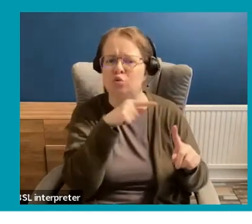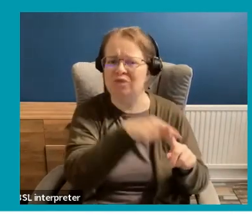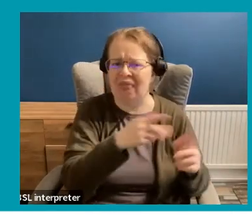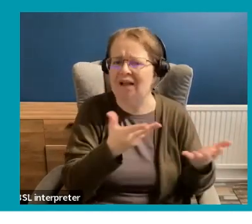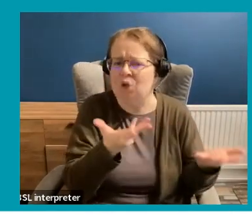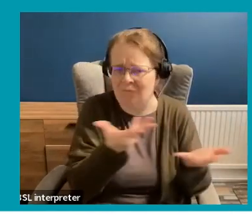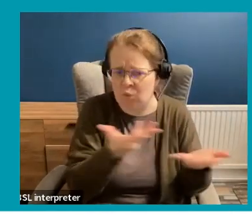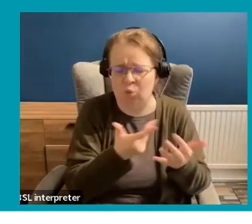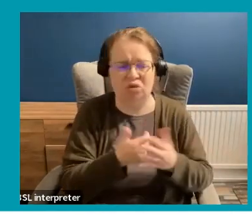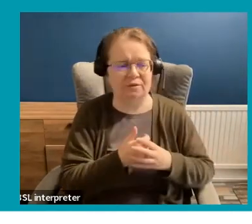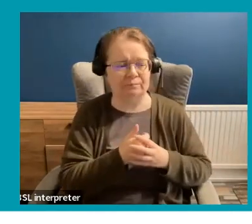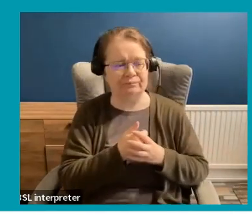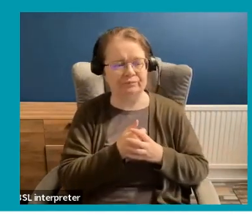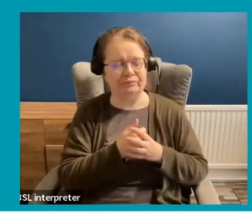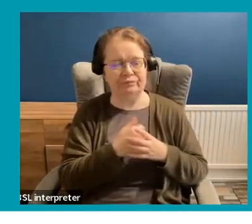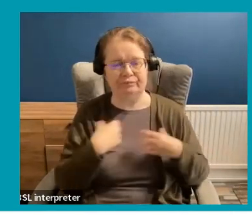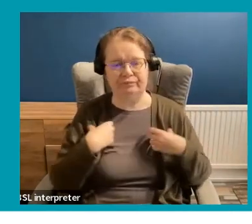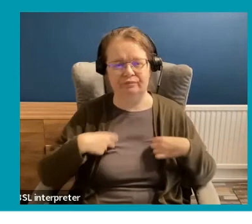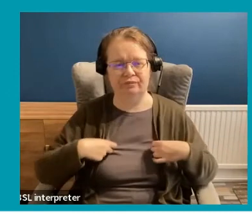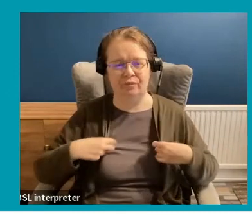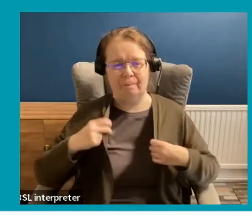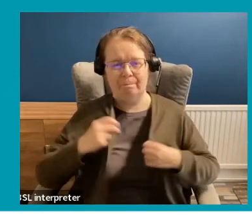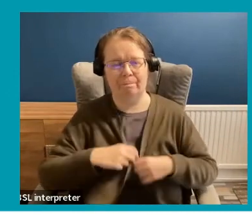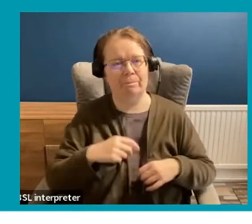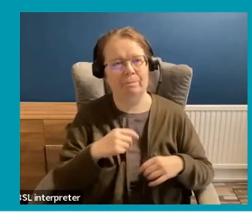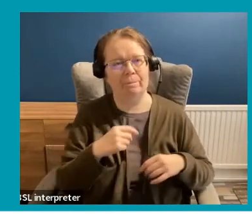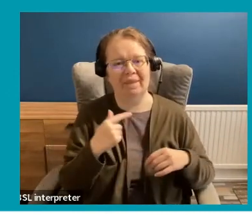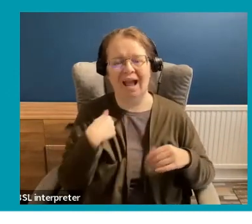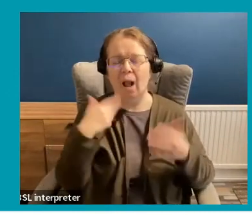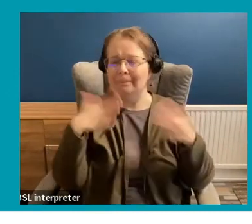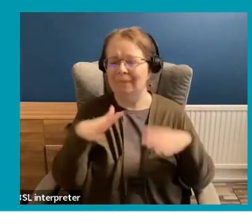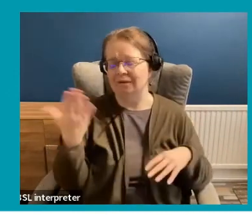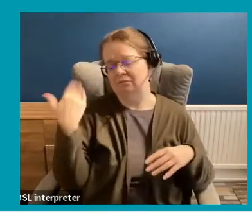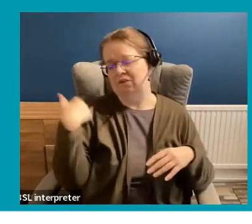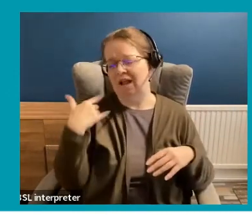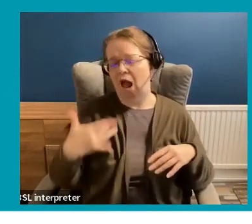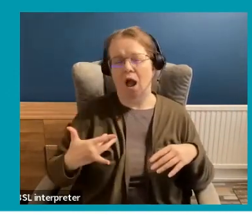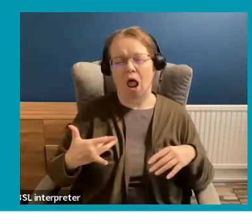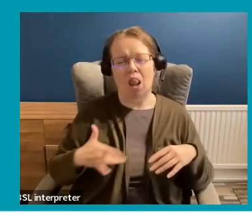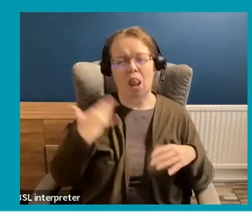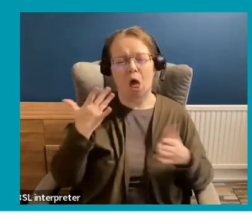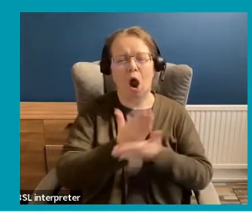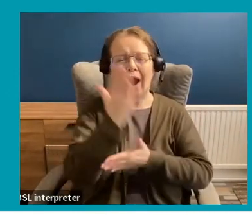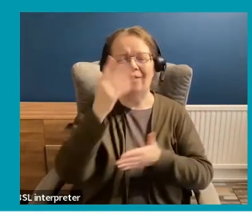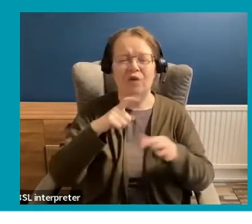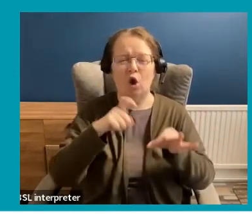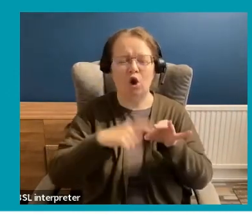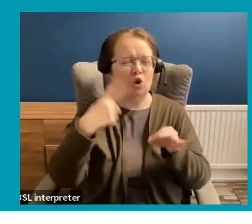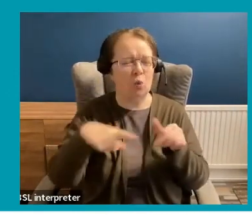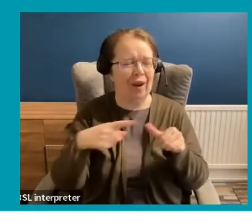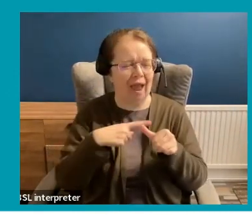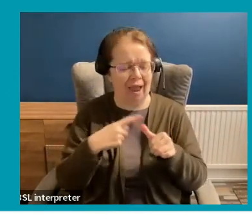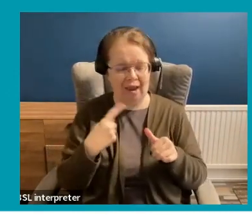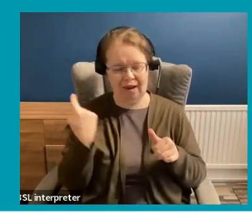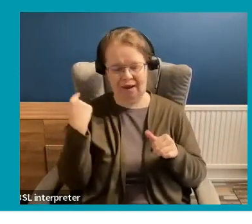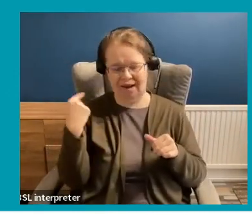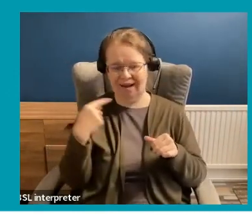Someone the other, I think this live Q&A the other day and someone said that they have got told off by